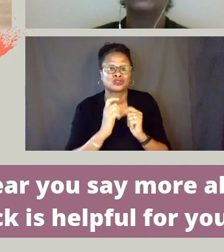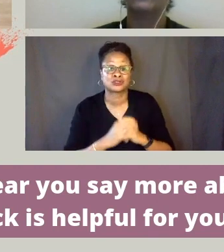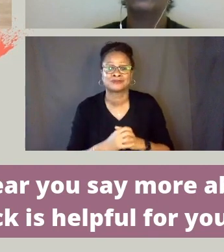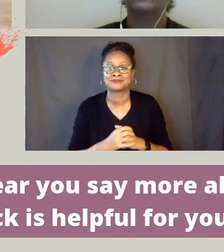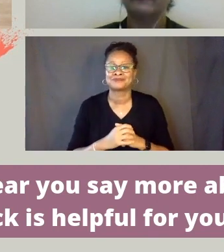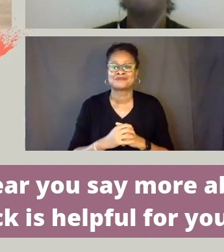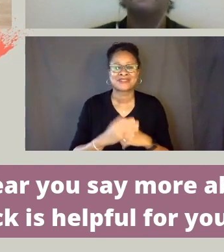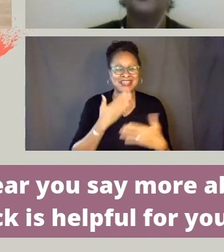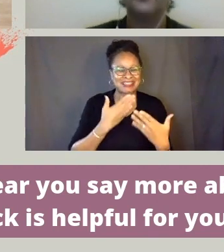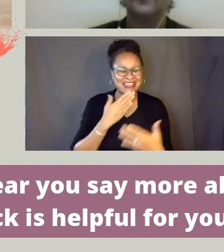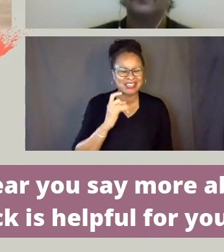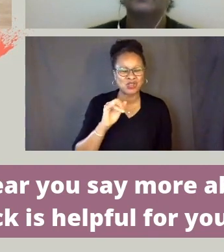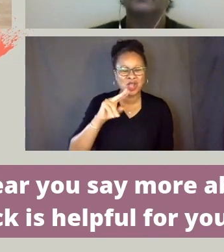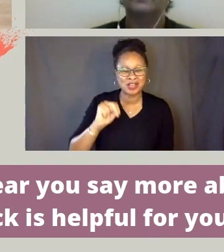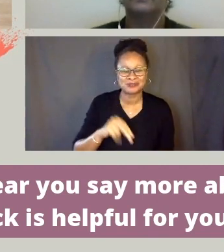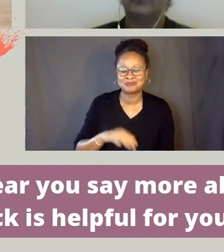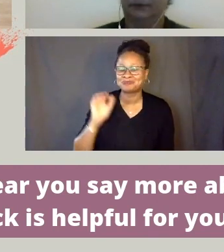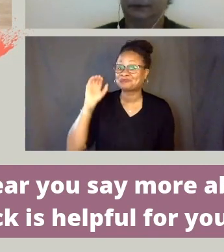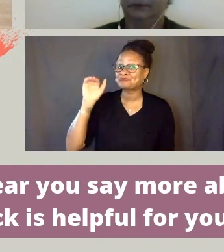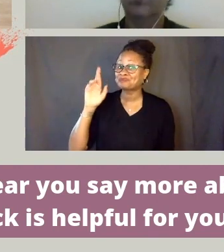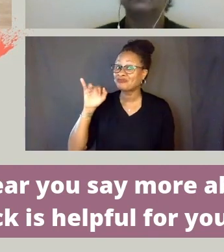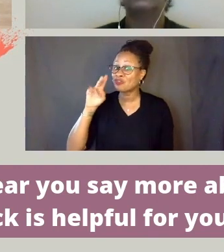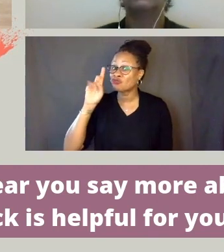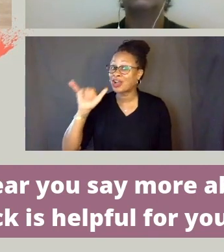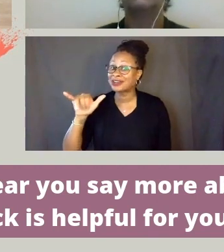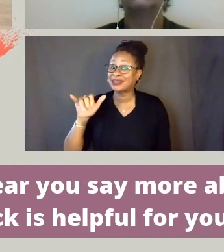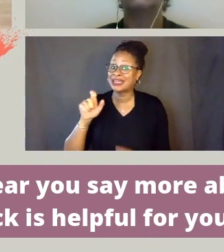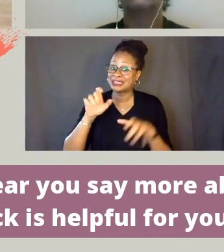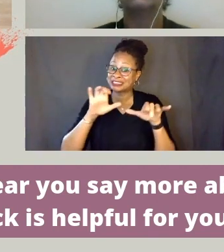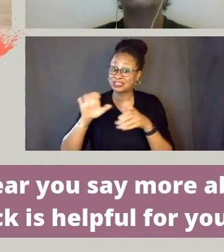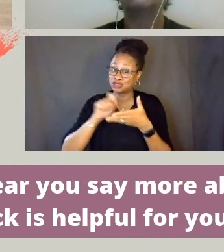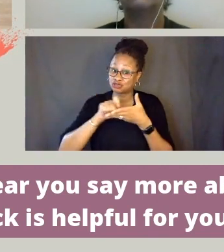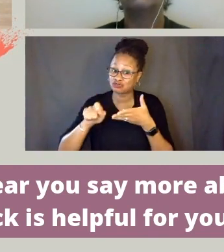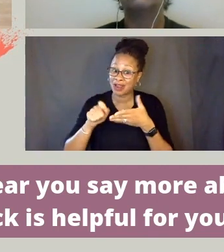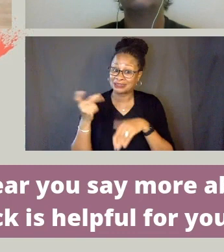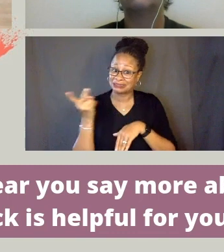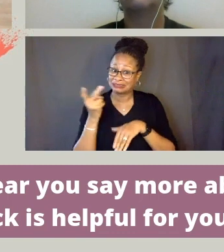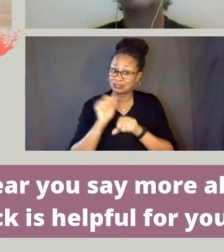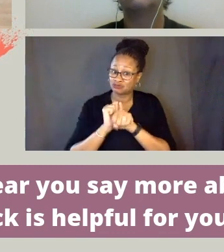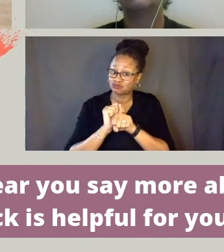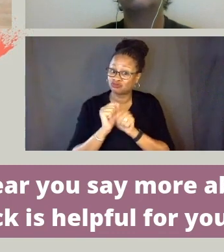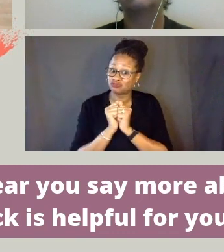Thank you, Erin. Rodney, did you write with-- did you and Erin do that together?